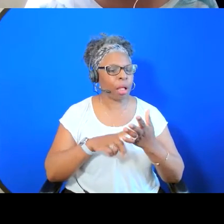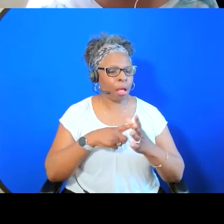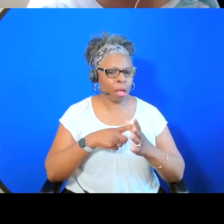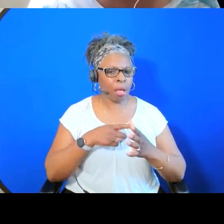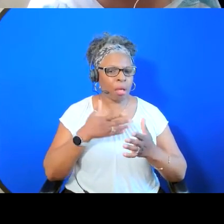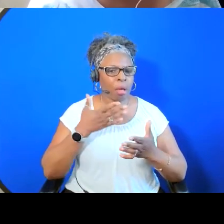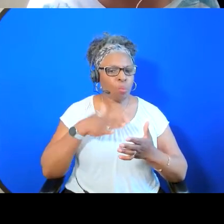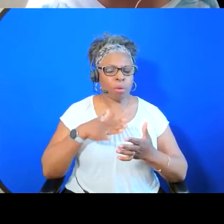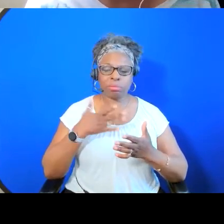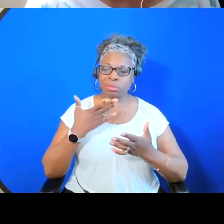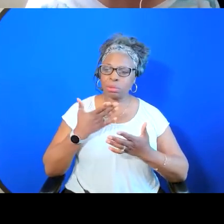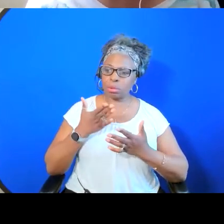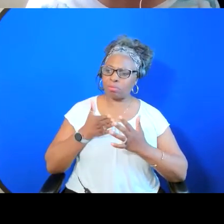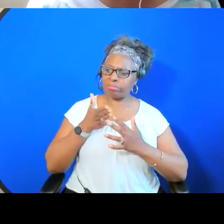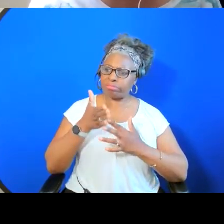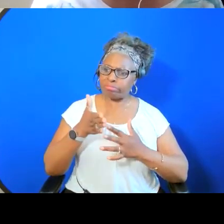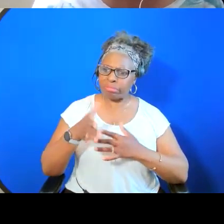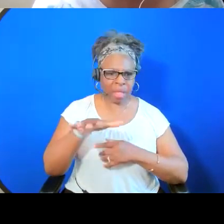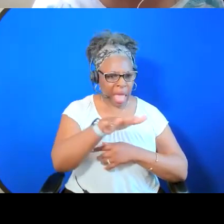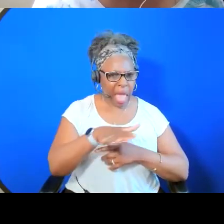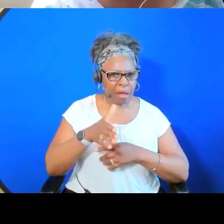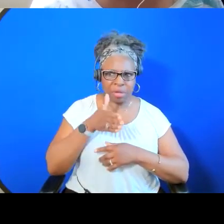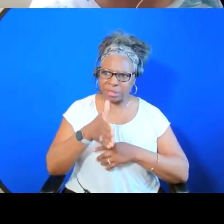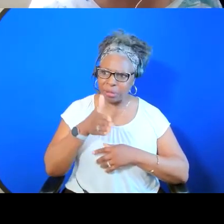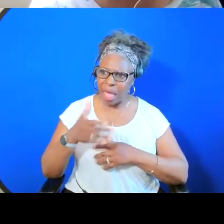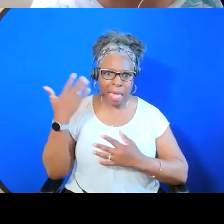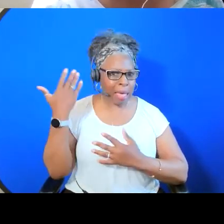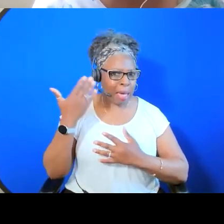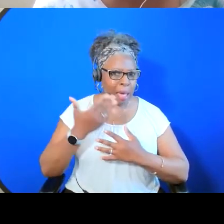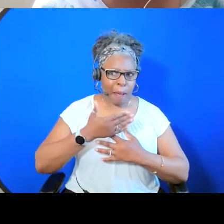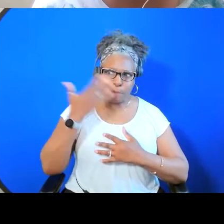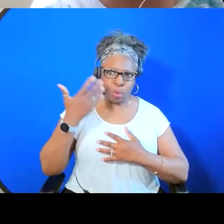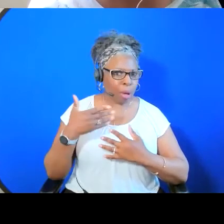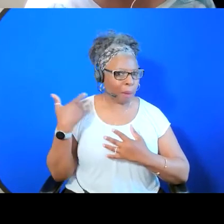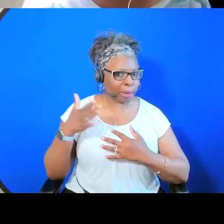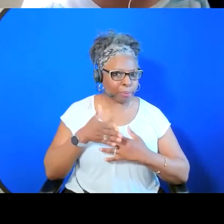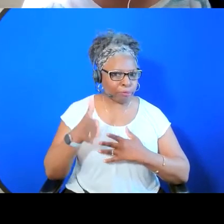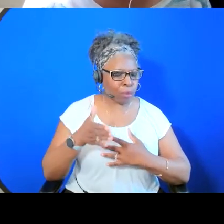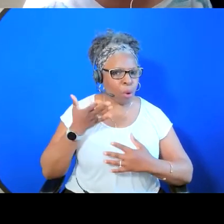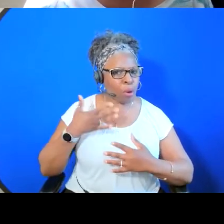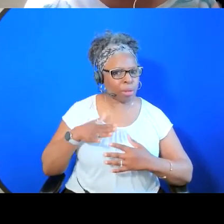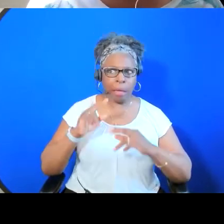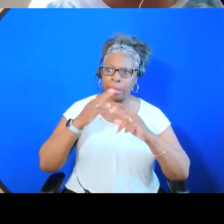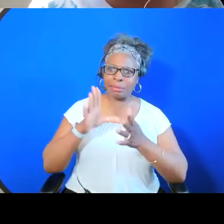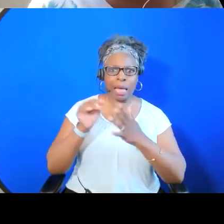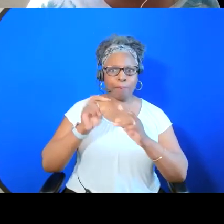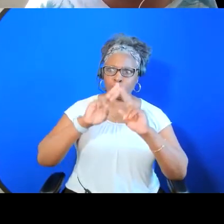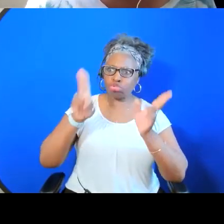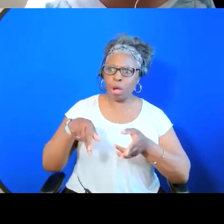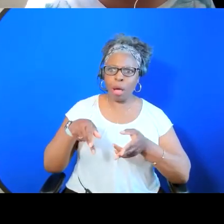where I've never been”, which meant that she couldn't, for example, go to a shop and feel say she couldn't go to a local discotheque, or she couldn't enter